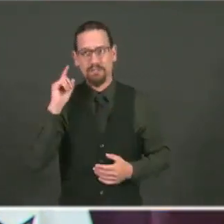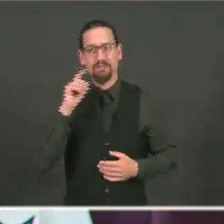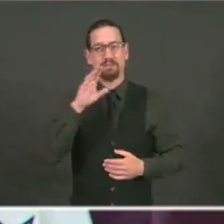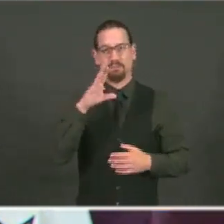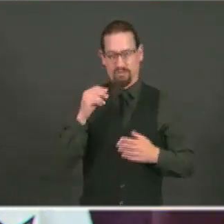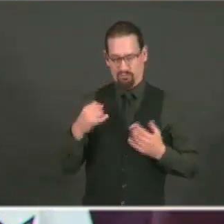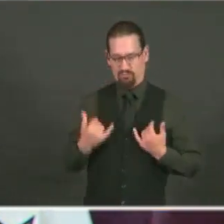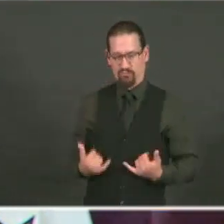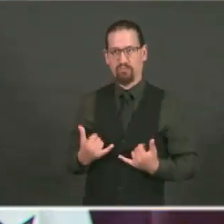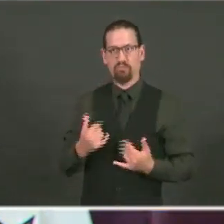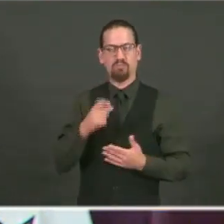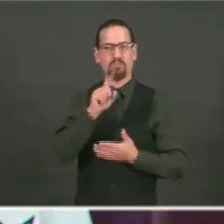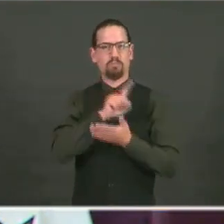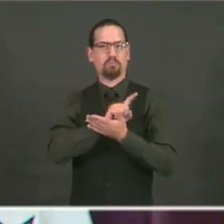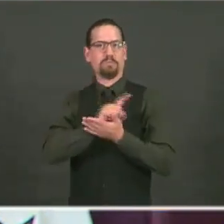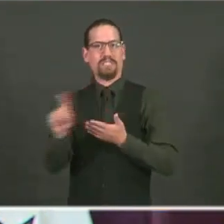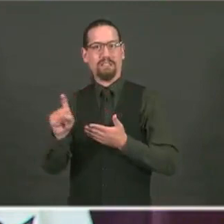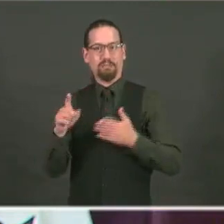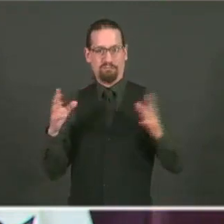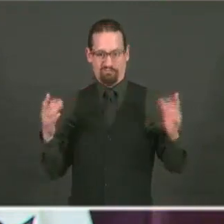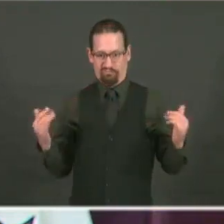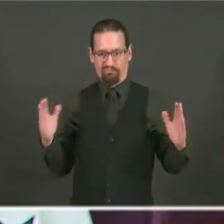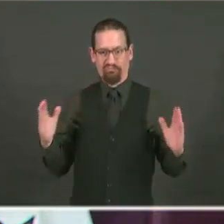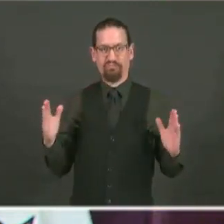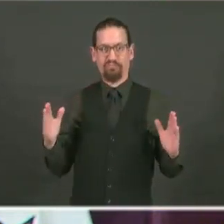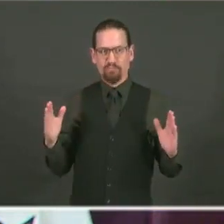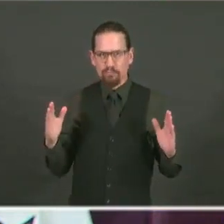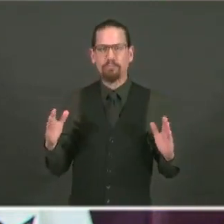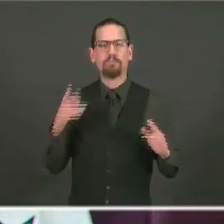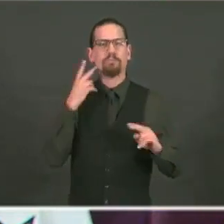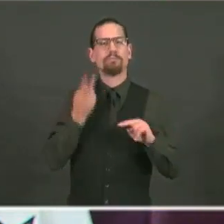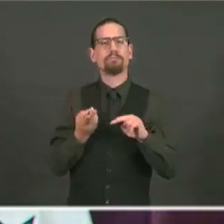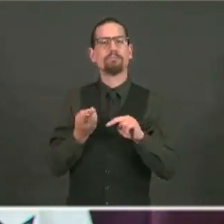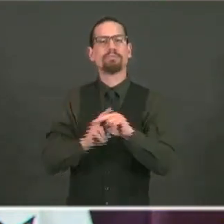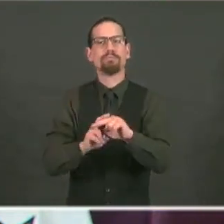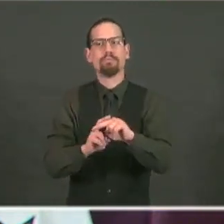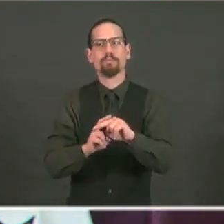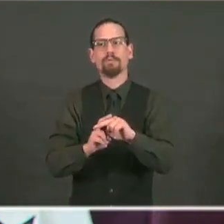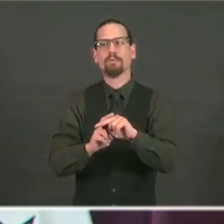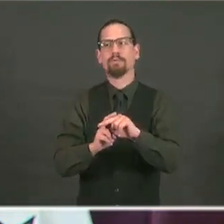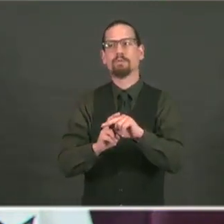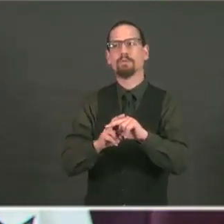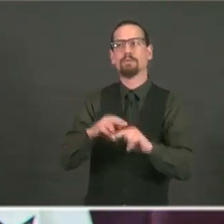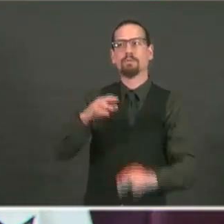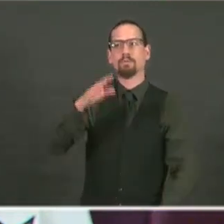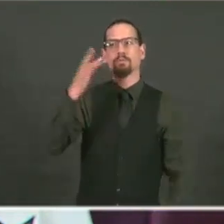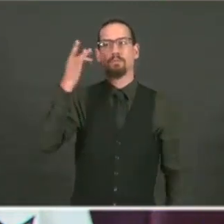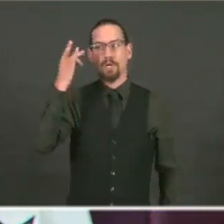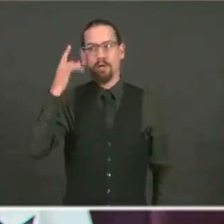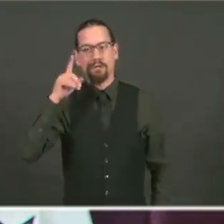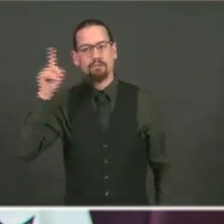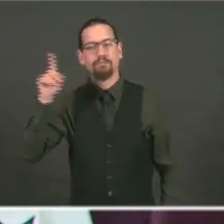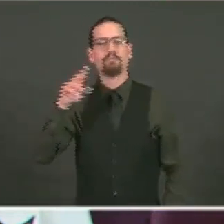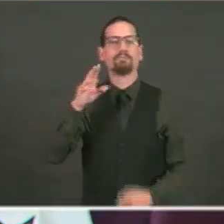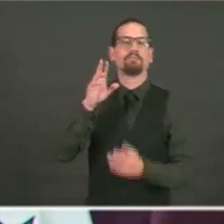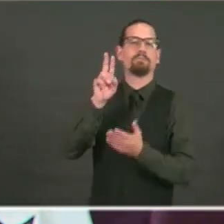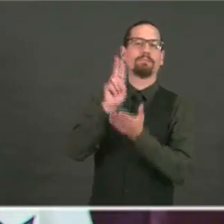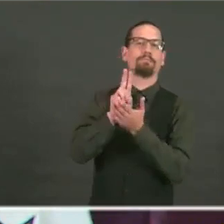WE HAVE SEEN AT PROVIDENCE COLLEGE AND URI. AS YOU HAVE SEEN REPORTED LAST